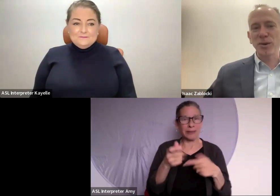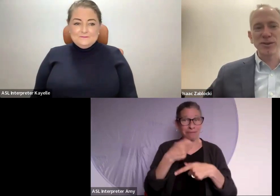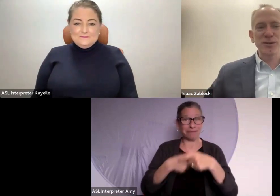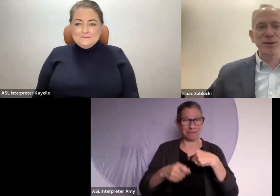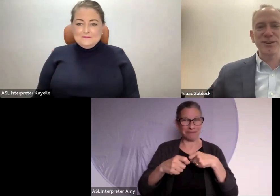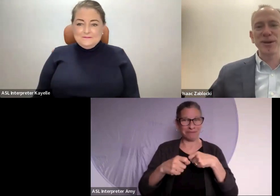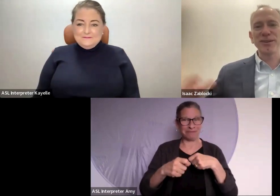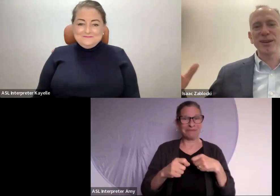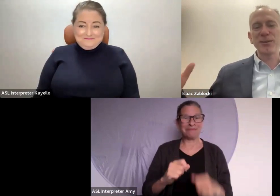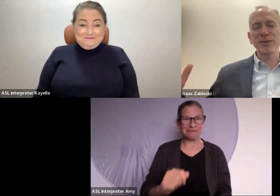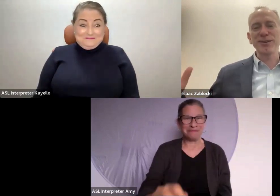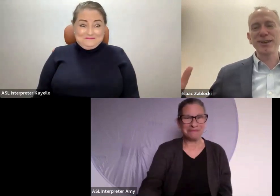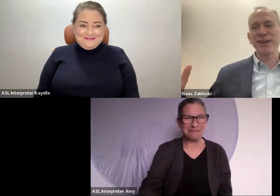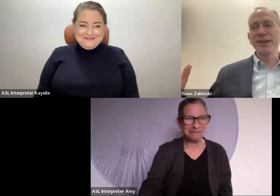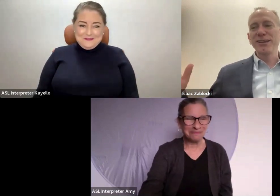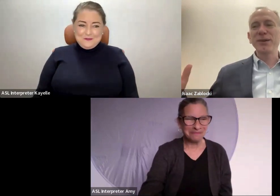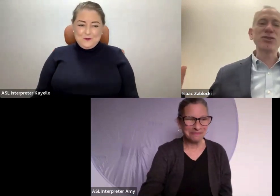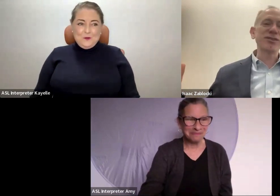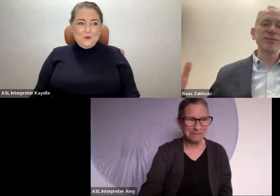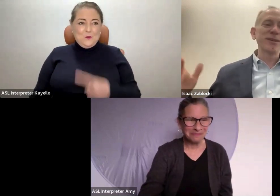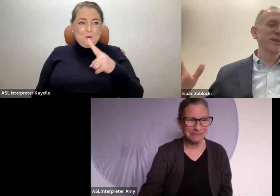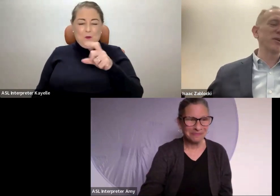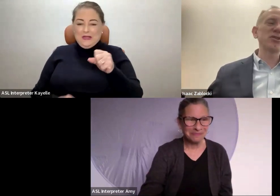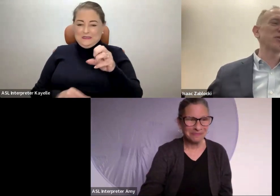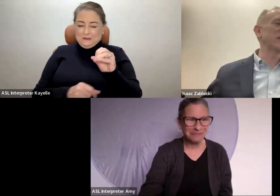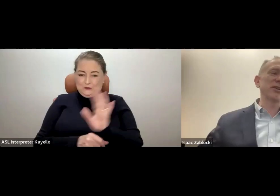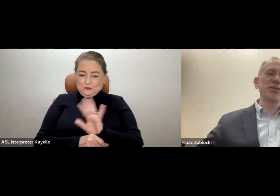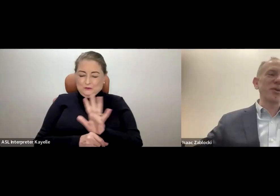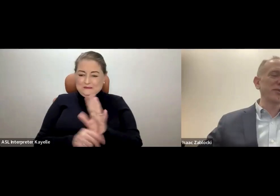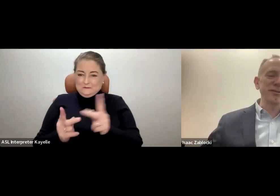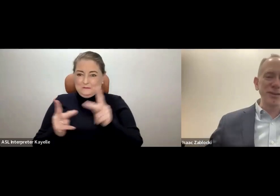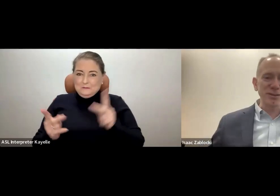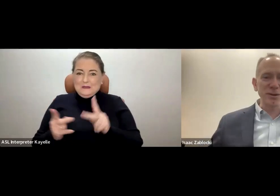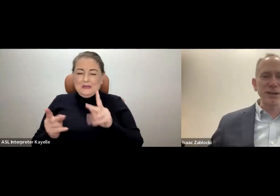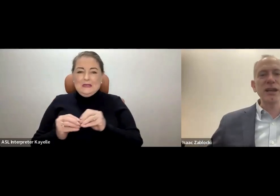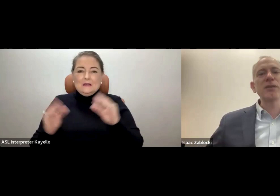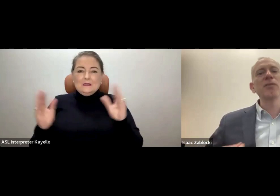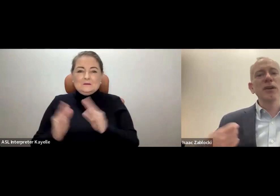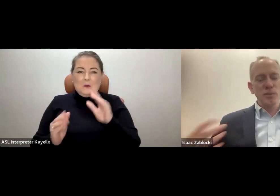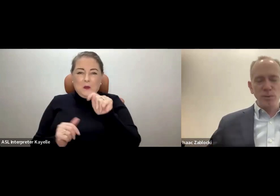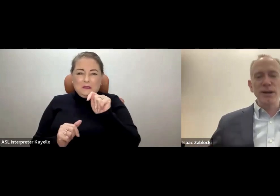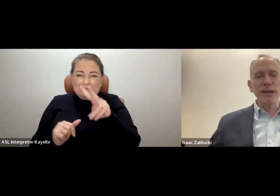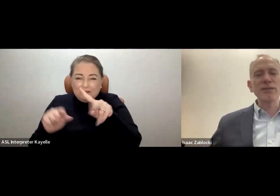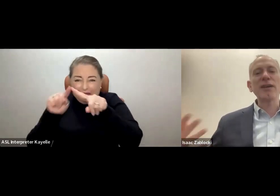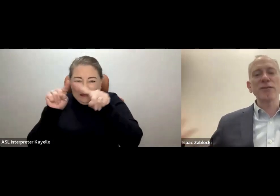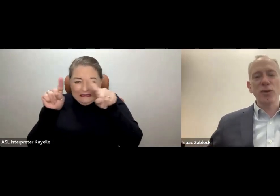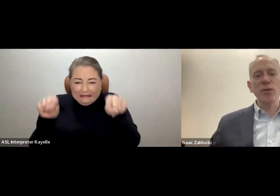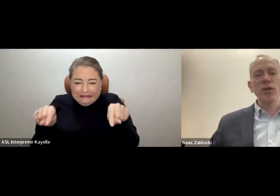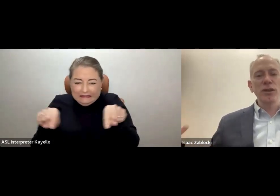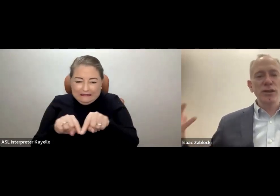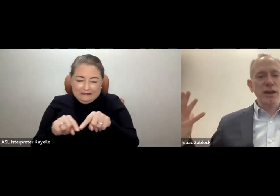one screening space that was that was just, you know, a screen of a small TV screen. And we want to give that full